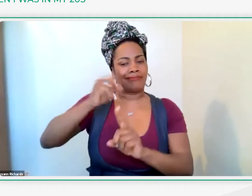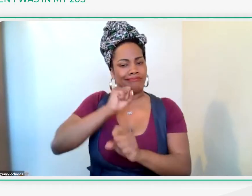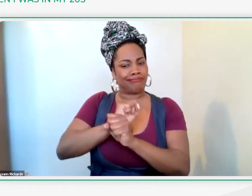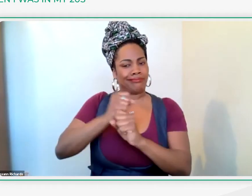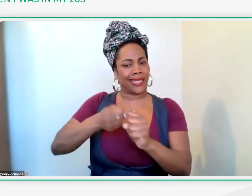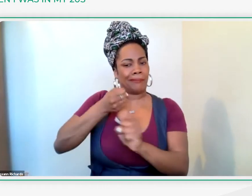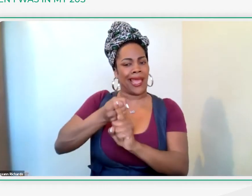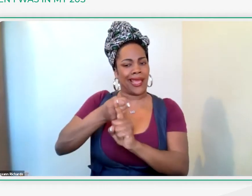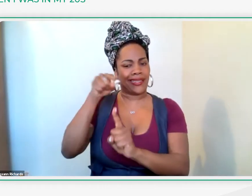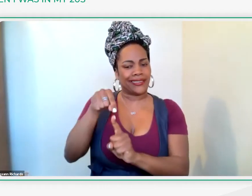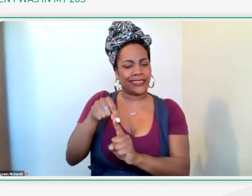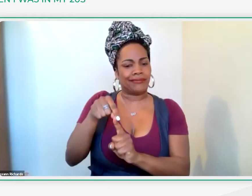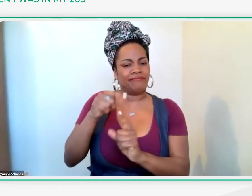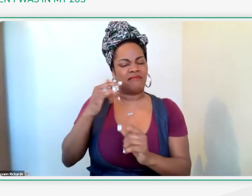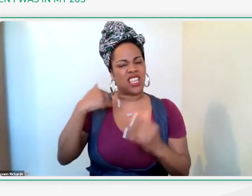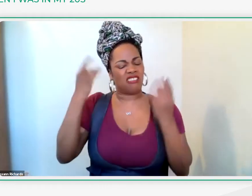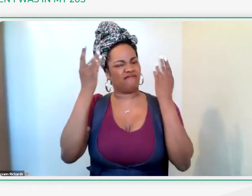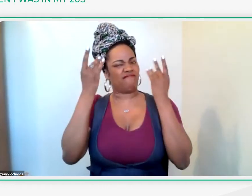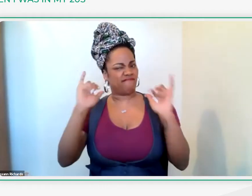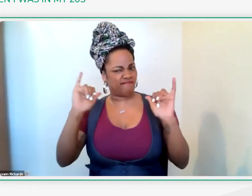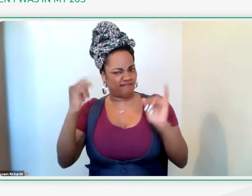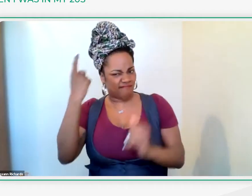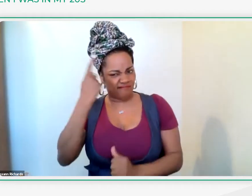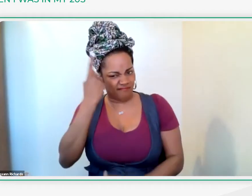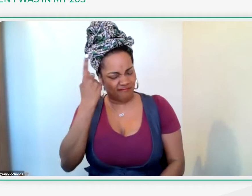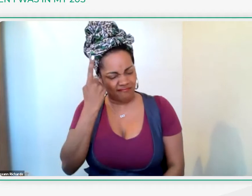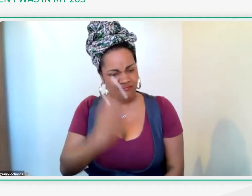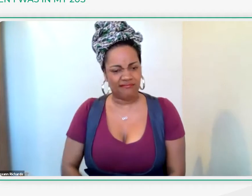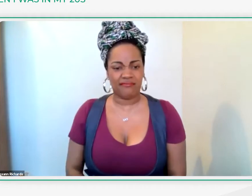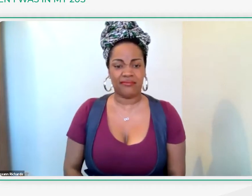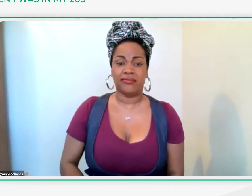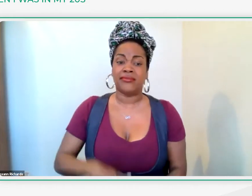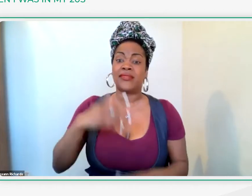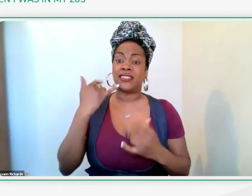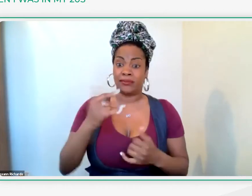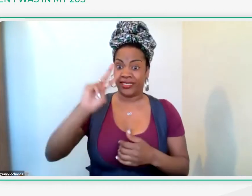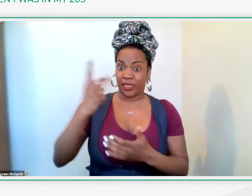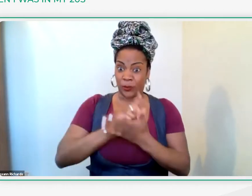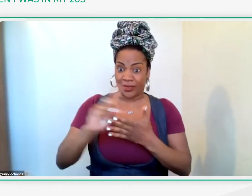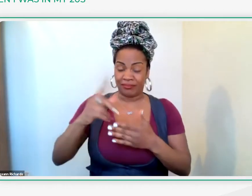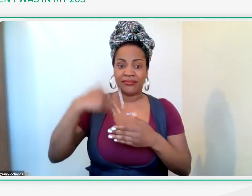We've been able to build, but not as much as those with privilege, and it's truly impactful.